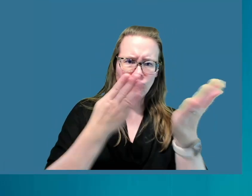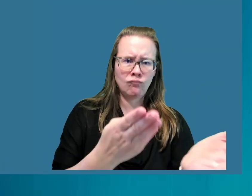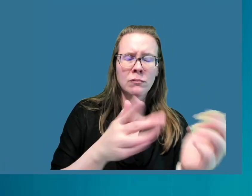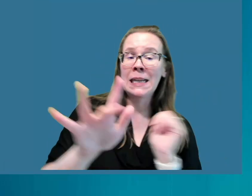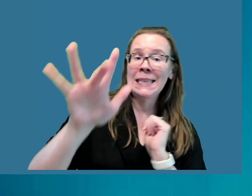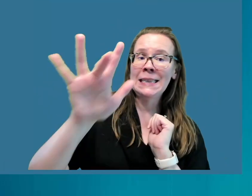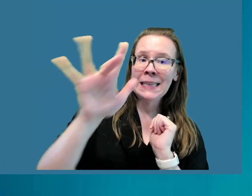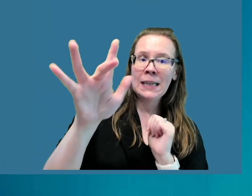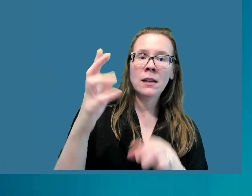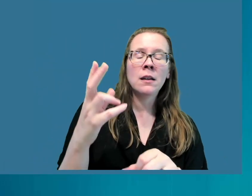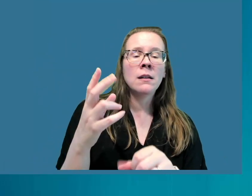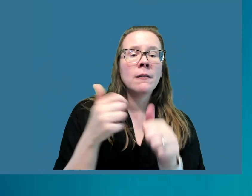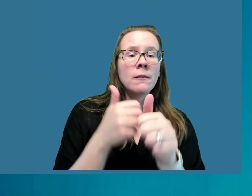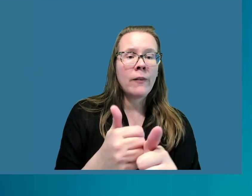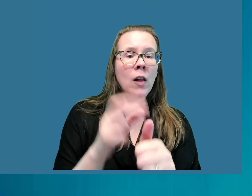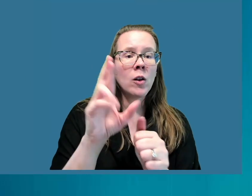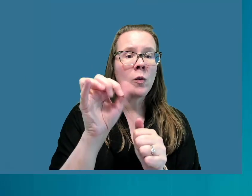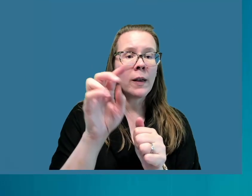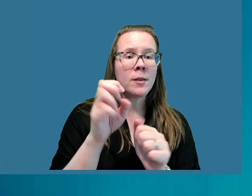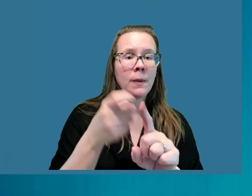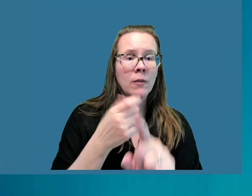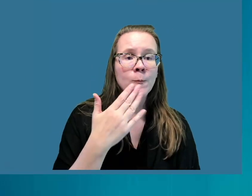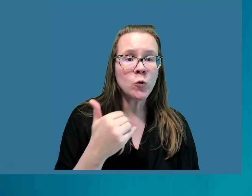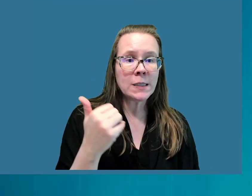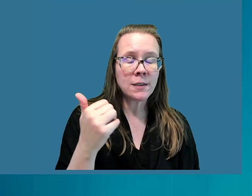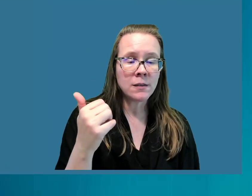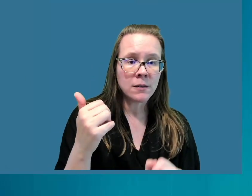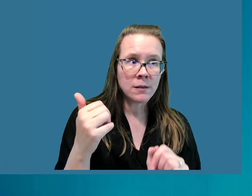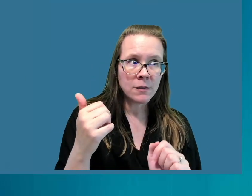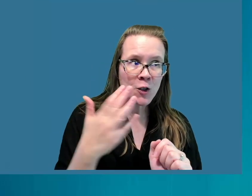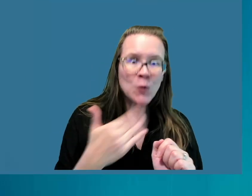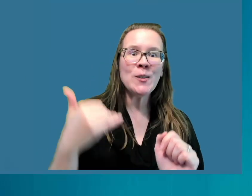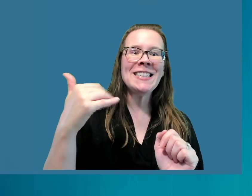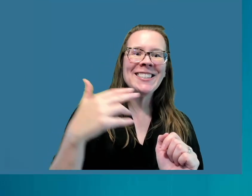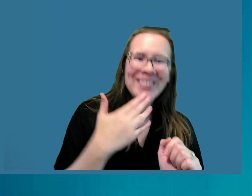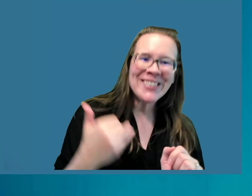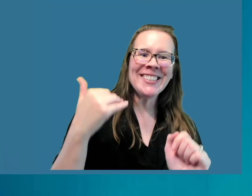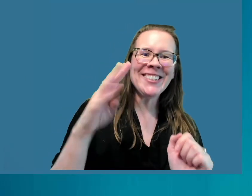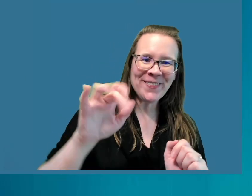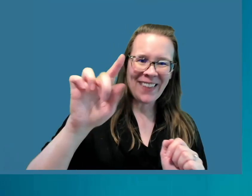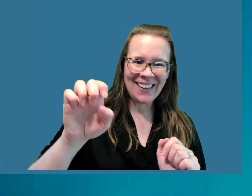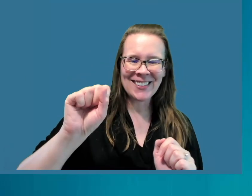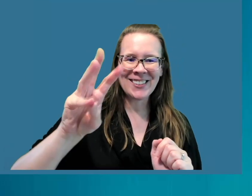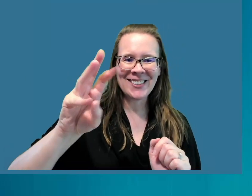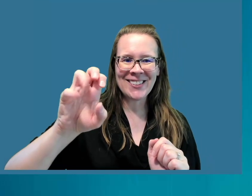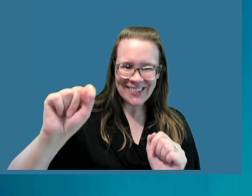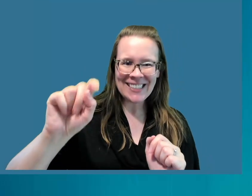if you do use the Wilton's, um, one of their products, then, um, I follow the recipe from